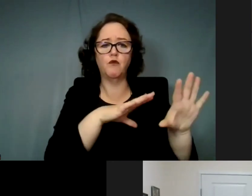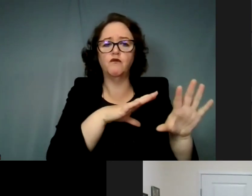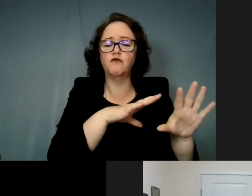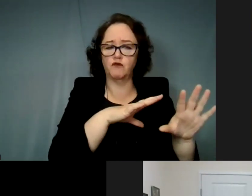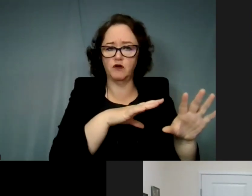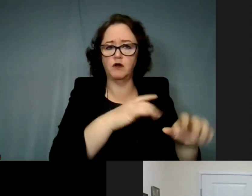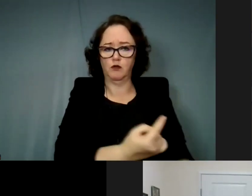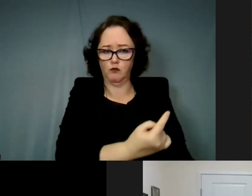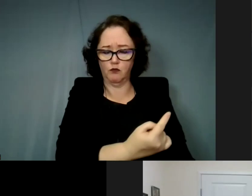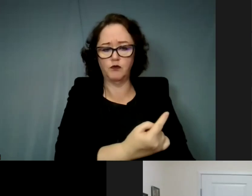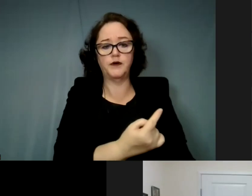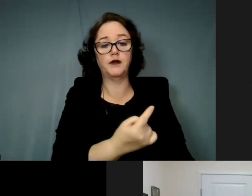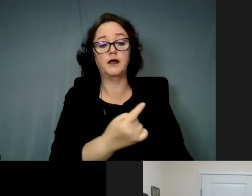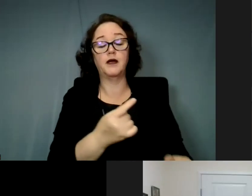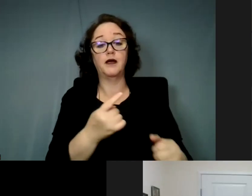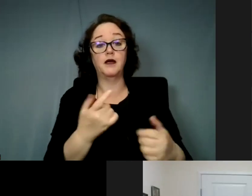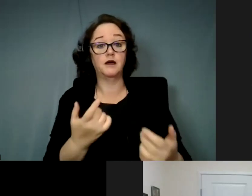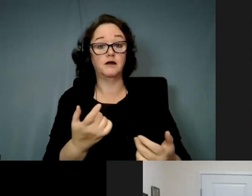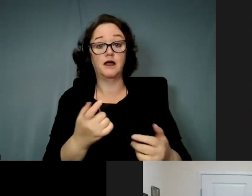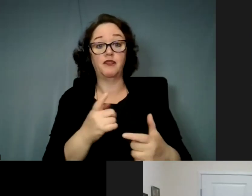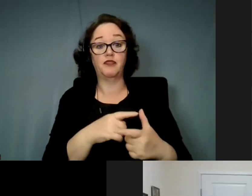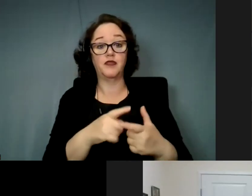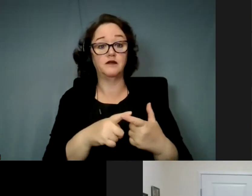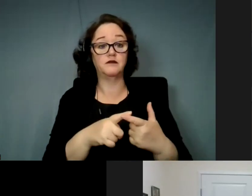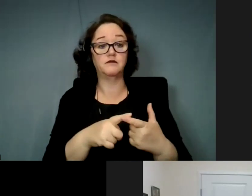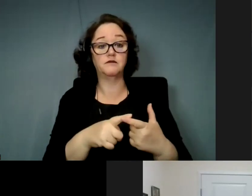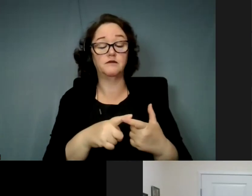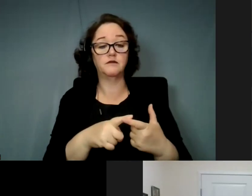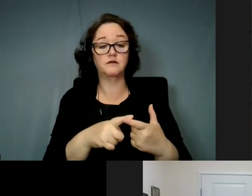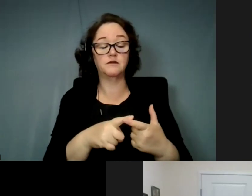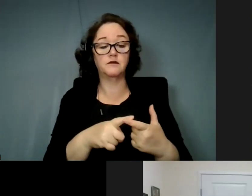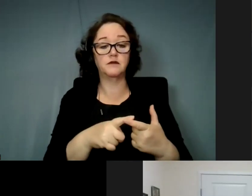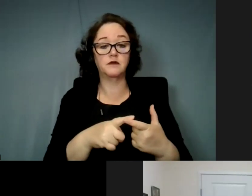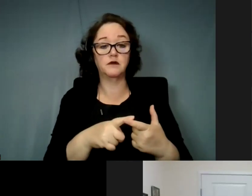a sudden, we could not get those caregivers that sort of